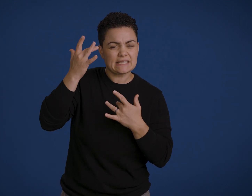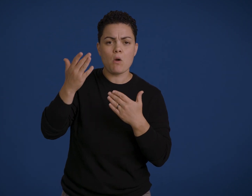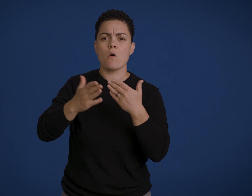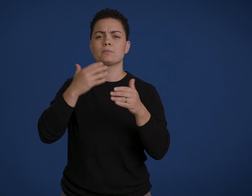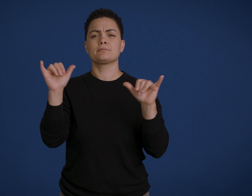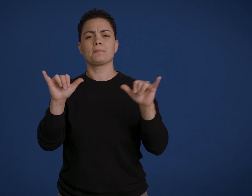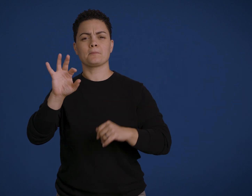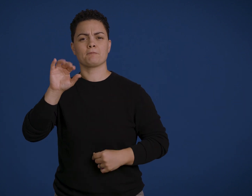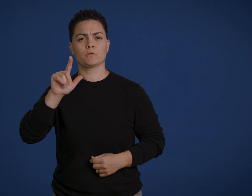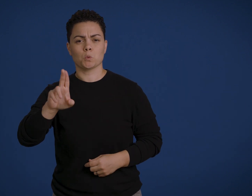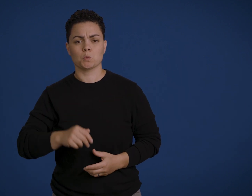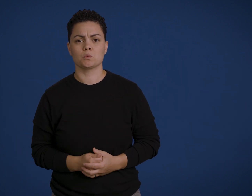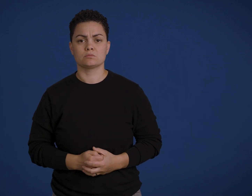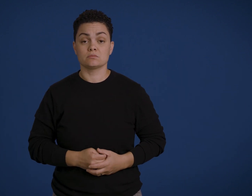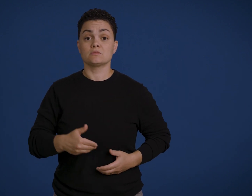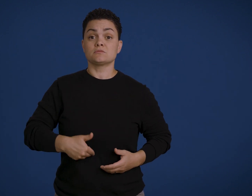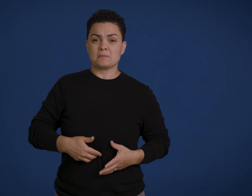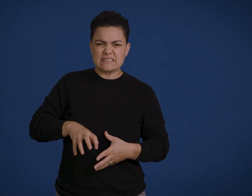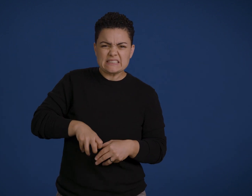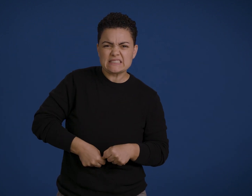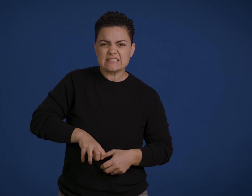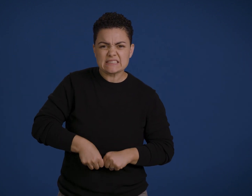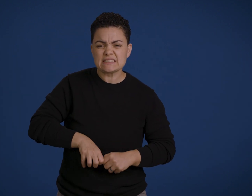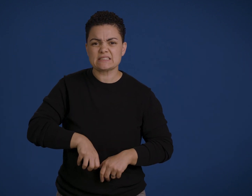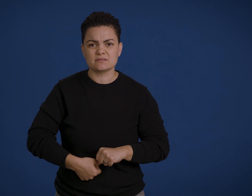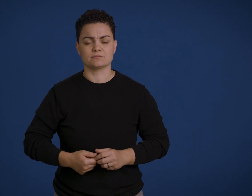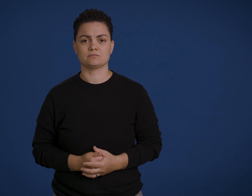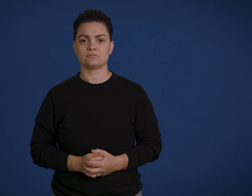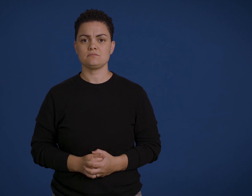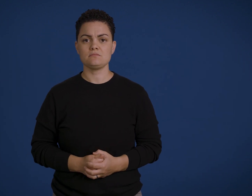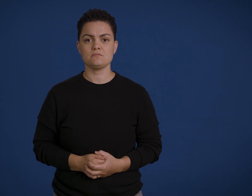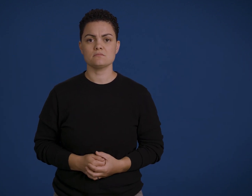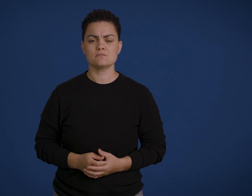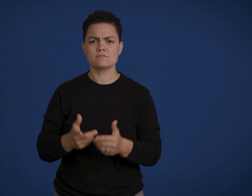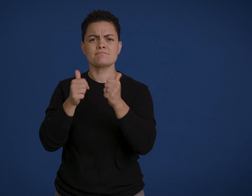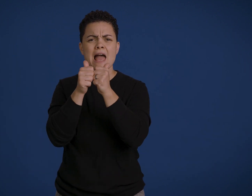flu-like symptoms, and abdominal cramps.